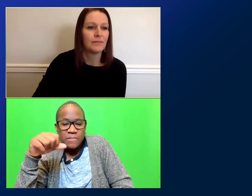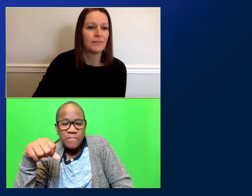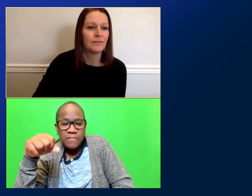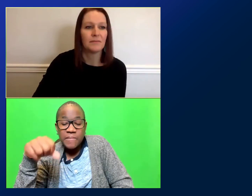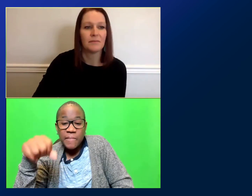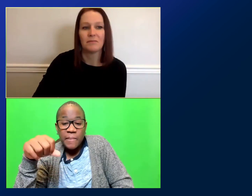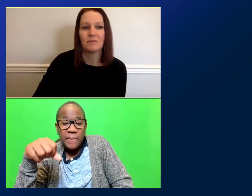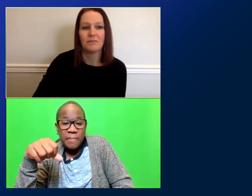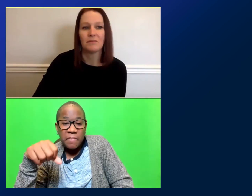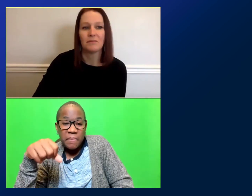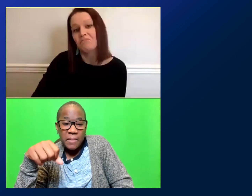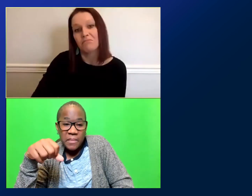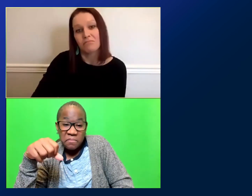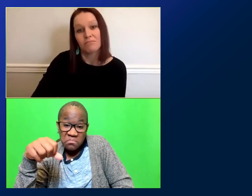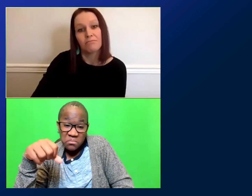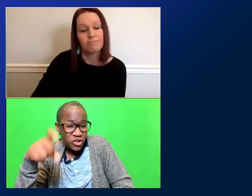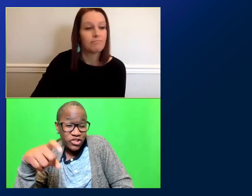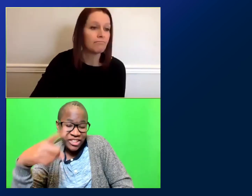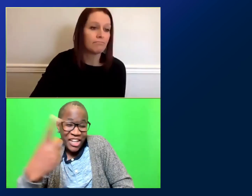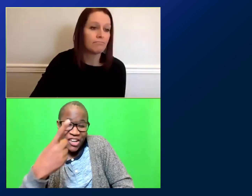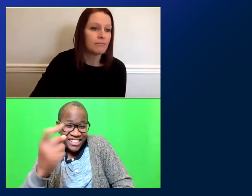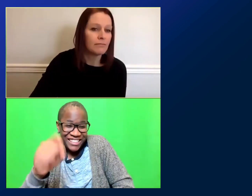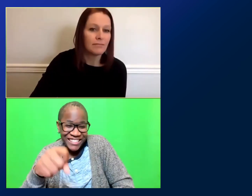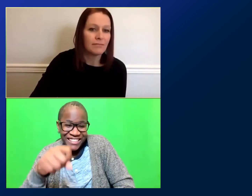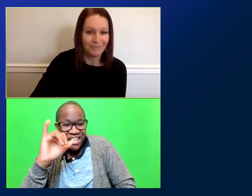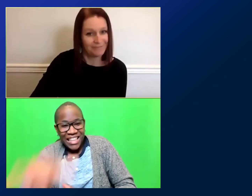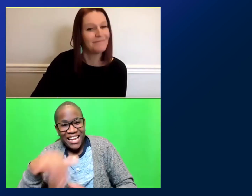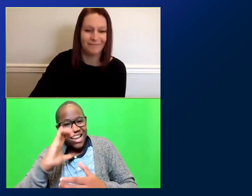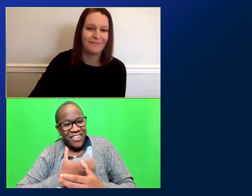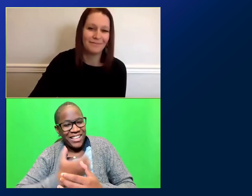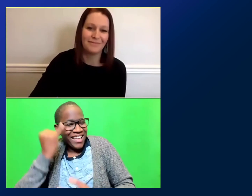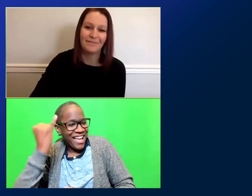is victor rica yes i do i think that they're [ __ ] it's a great idea i always want to see